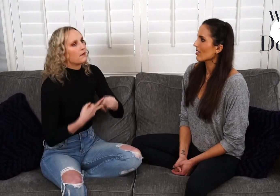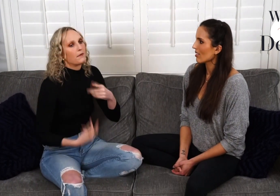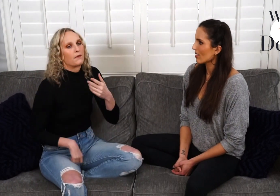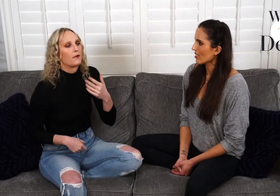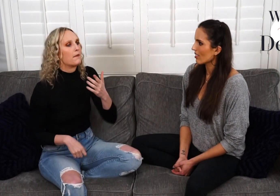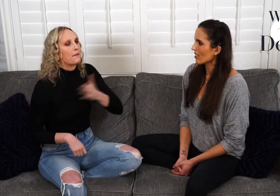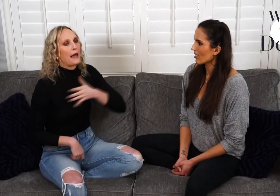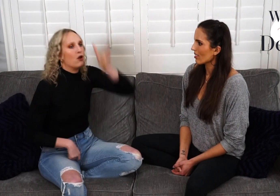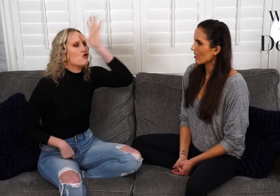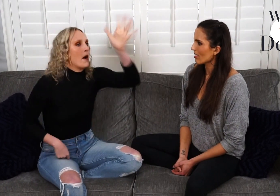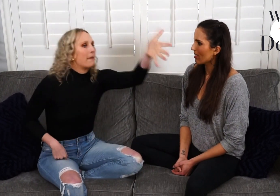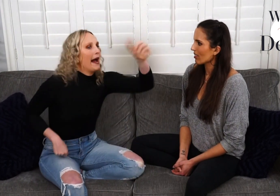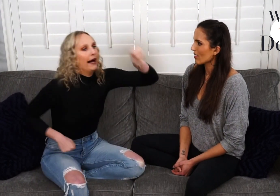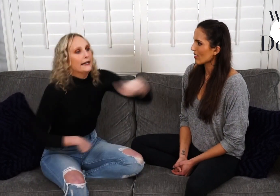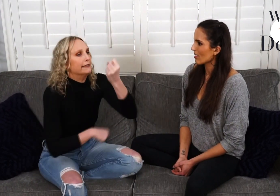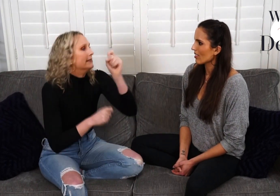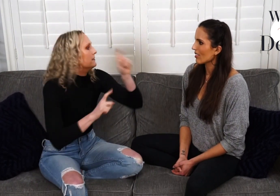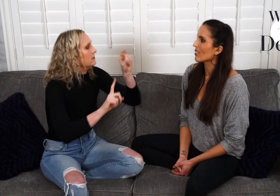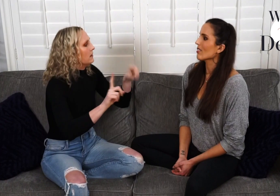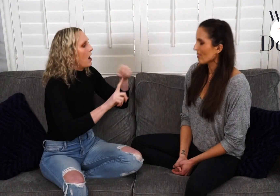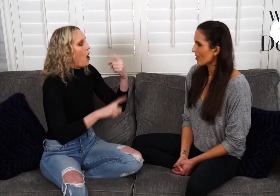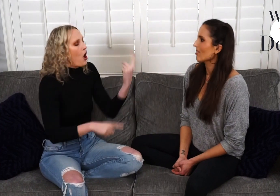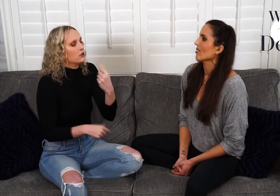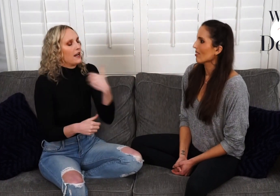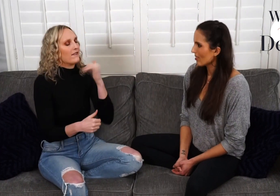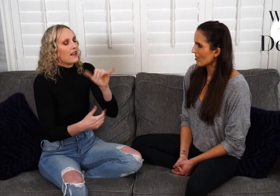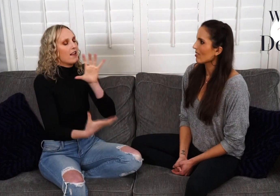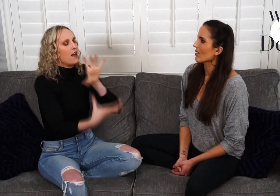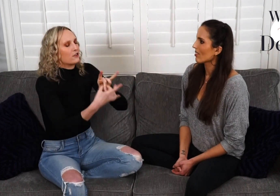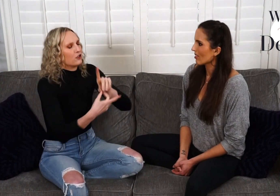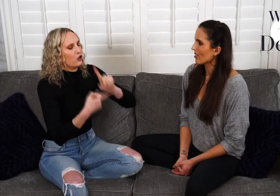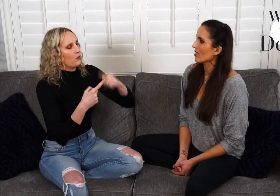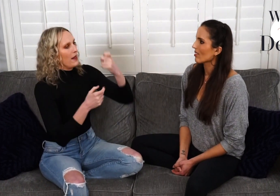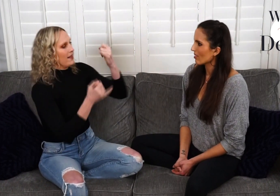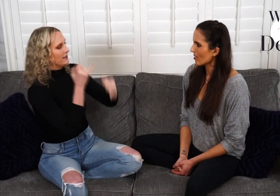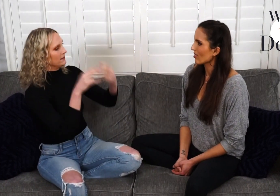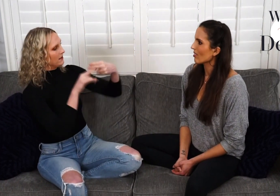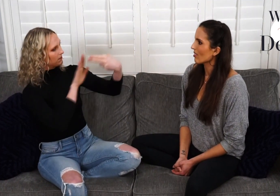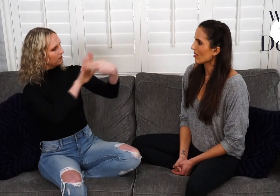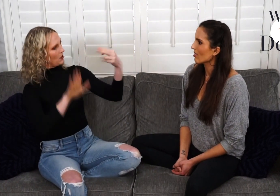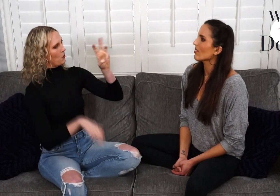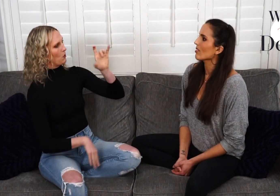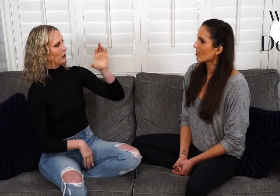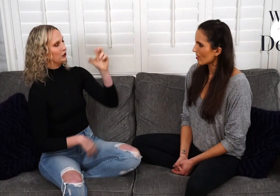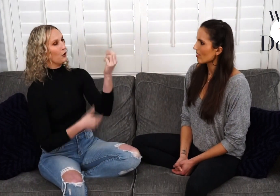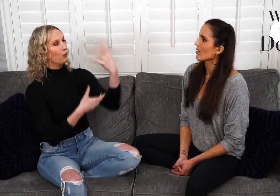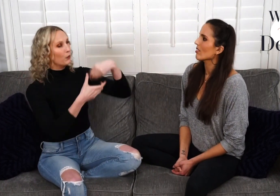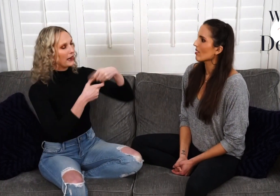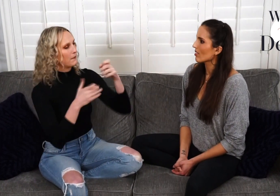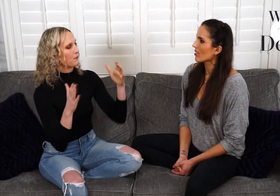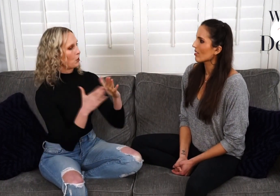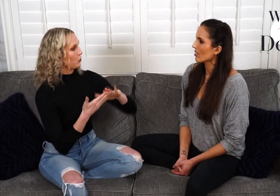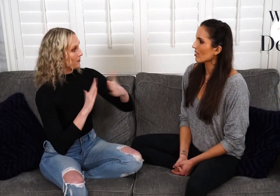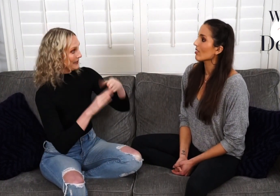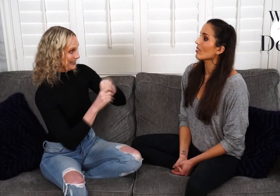my Grandpa's, you know, granddaughter or it always it to my last name, “Weyers” within a small